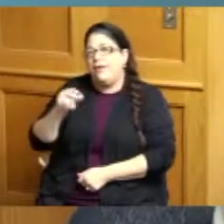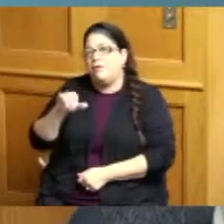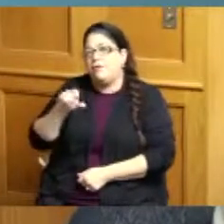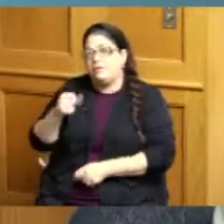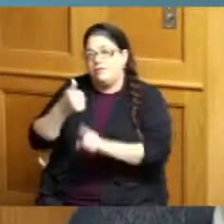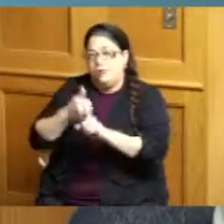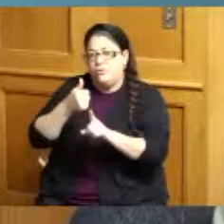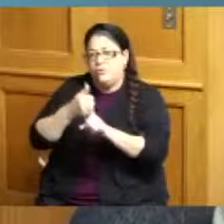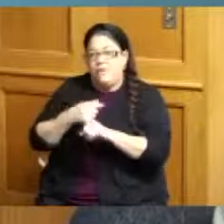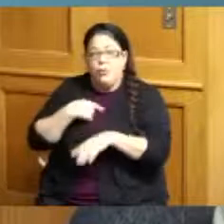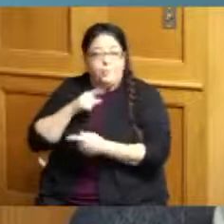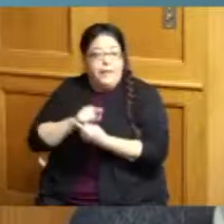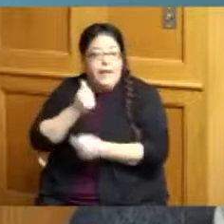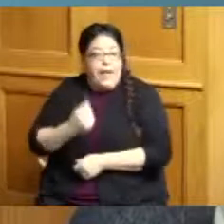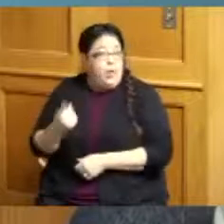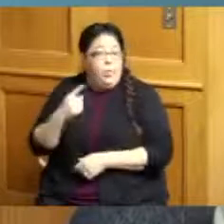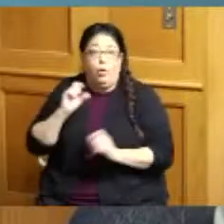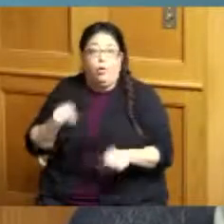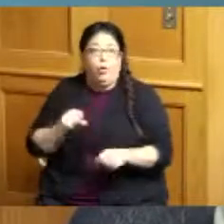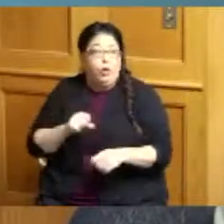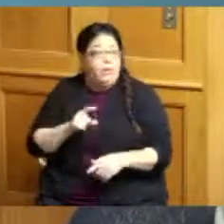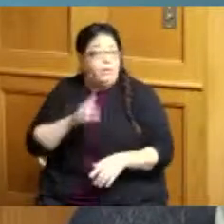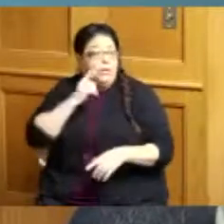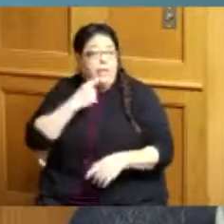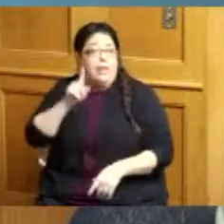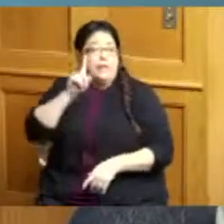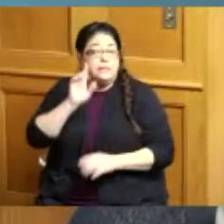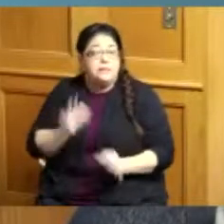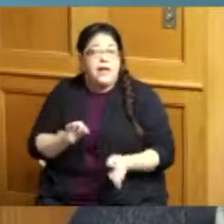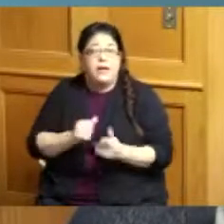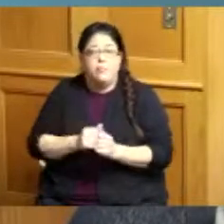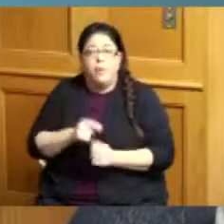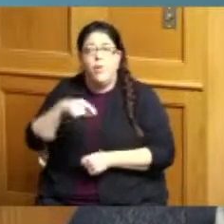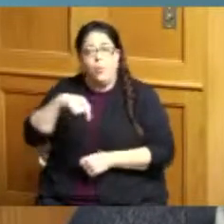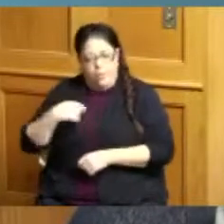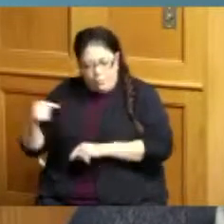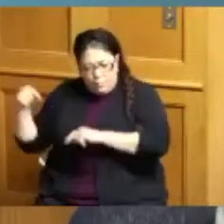anywhere and said we're going to meet here because of what you guys were able to do as it relates to